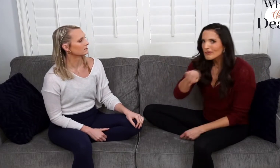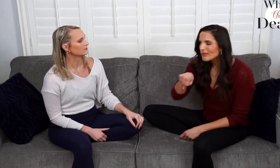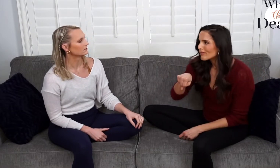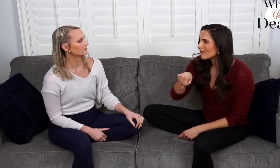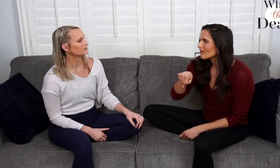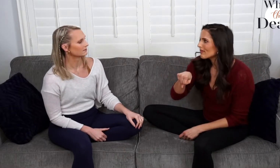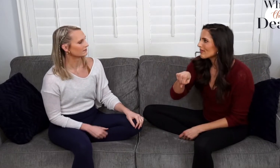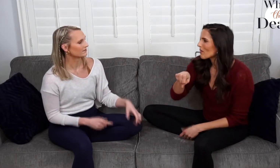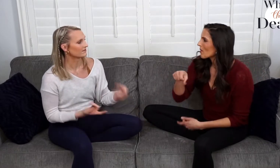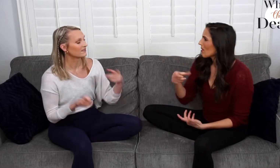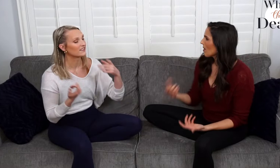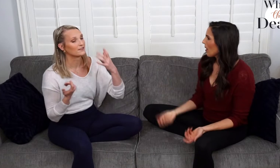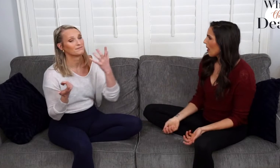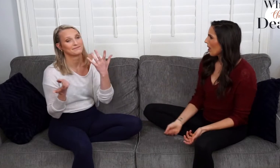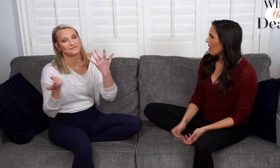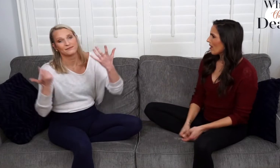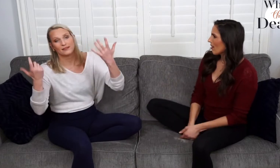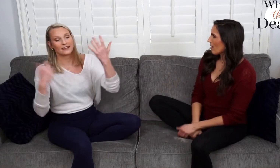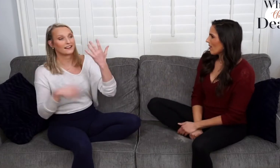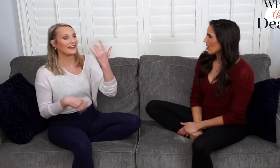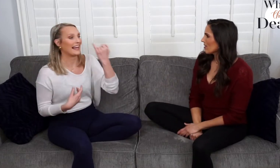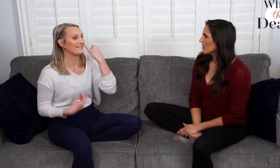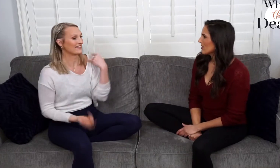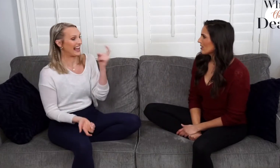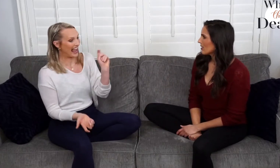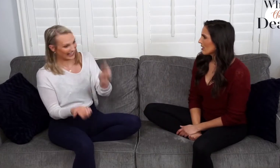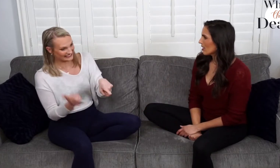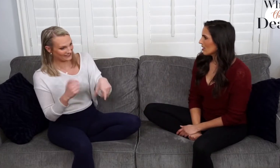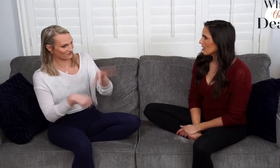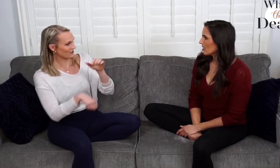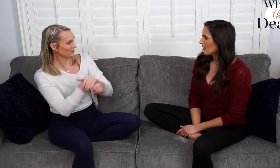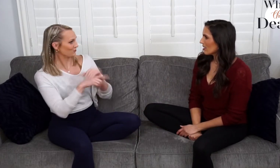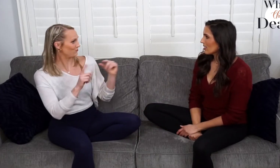signed, “KissFist.” - If I had to find an English word to